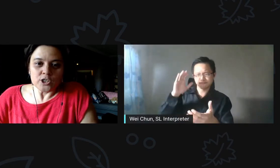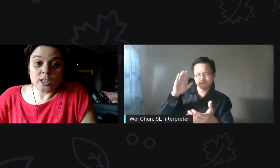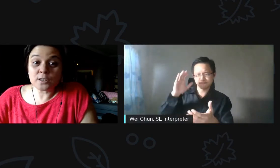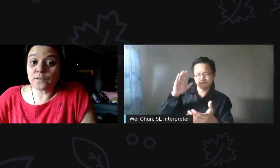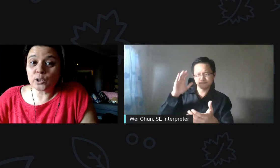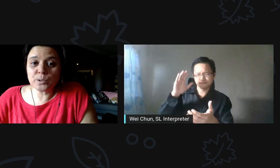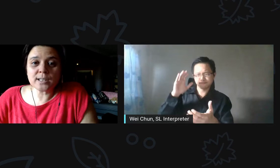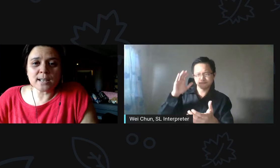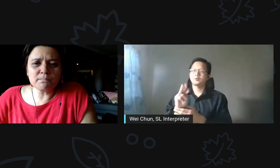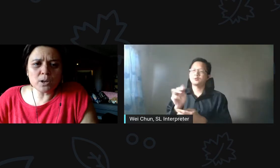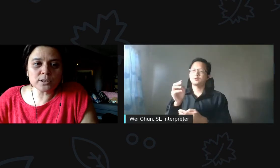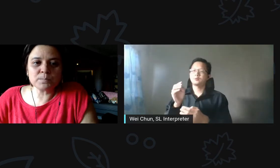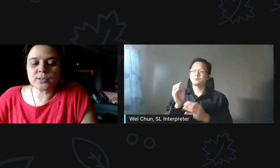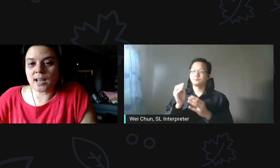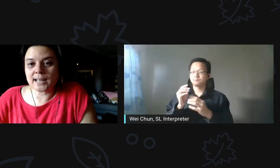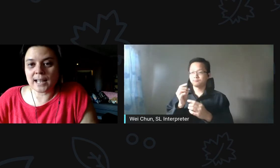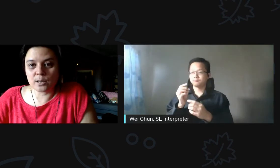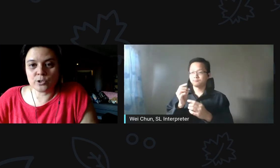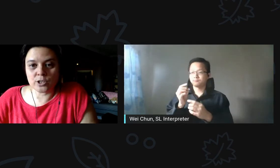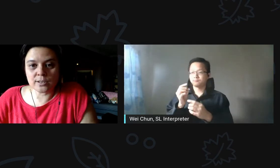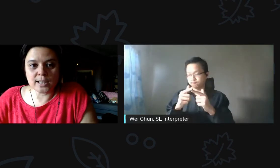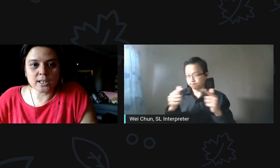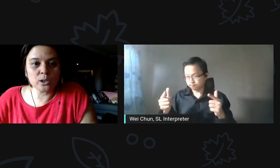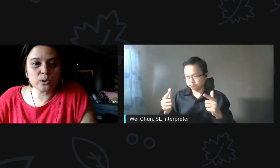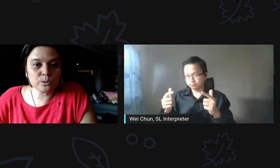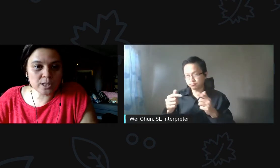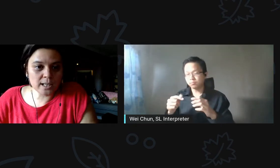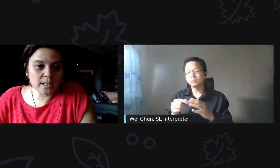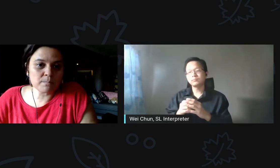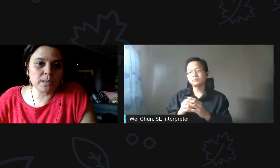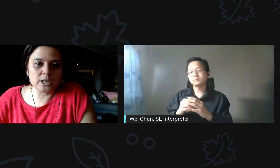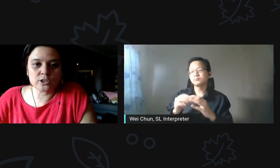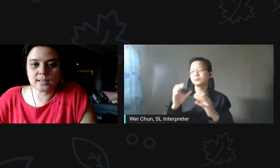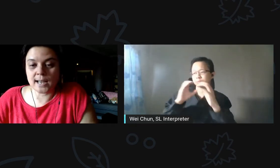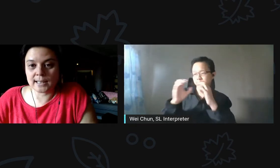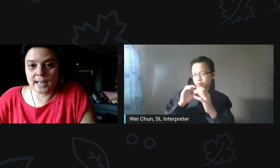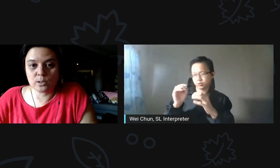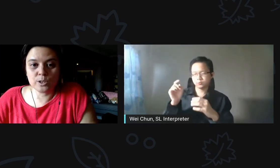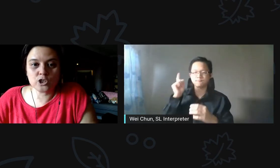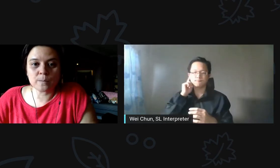She is fluent in multiple sign languages including Malaysian Sign Language (BIM),